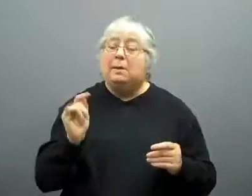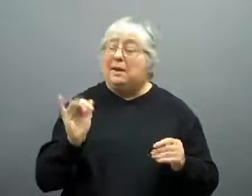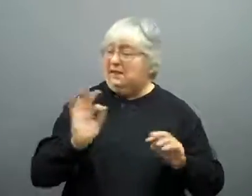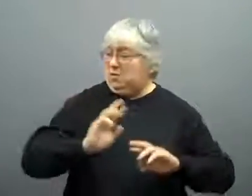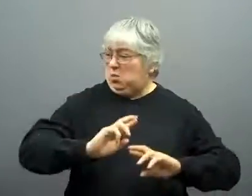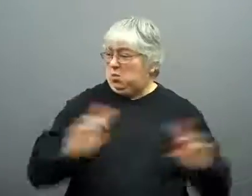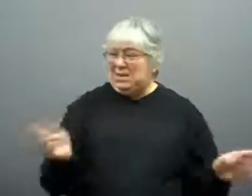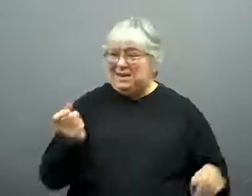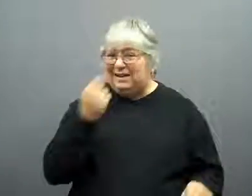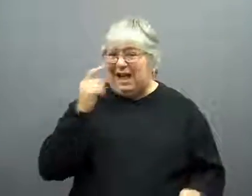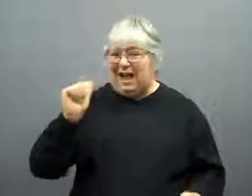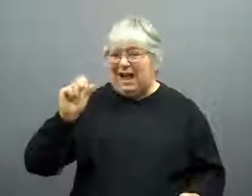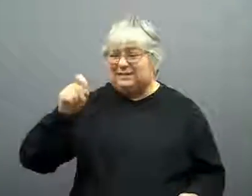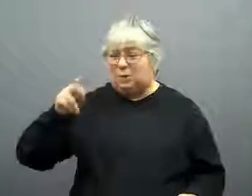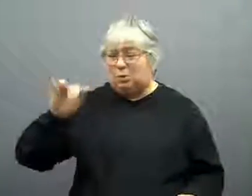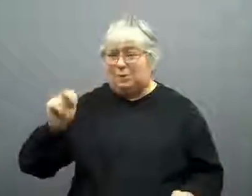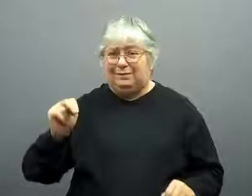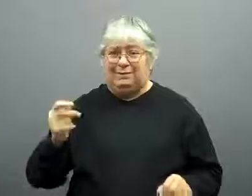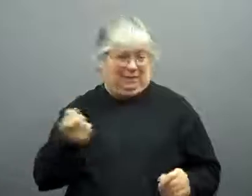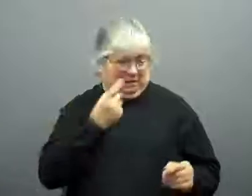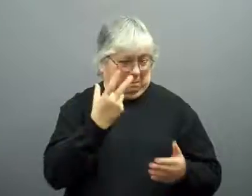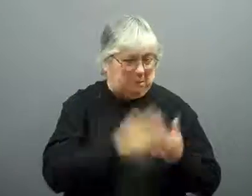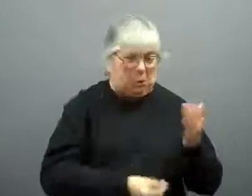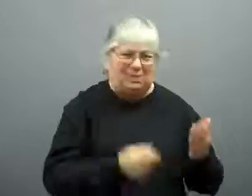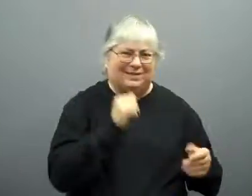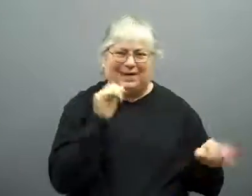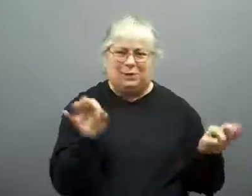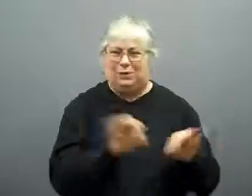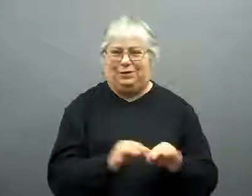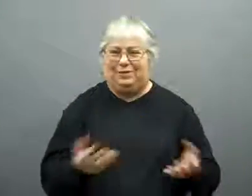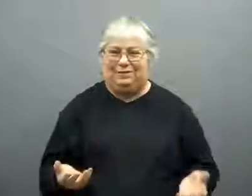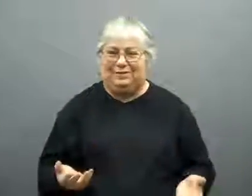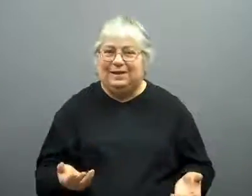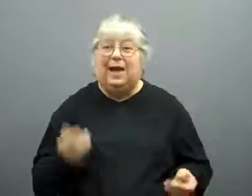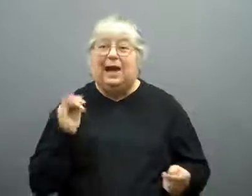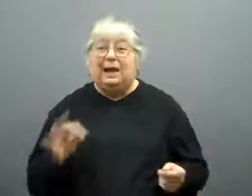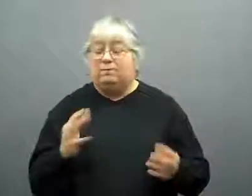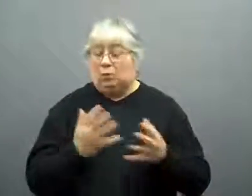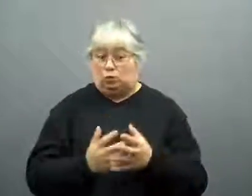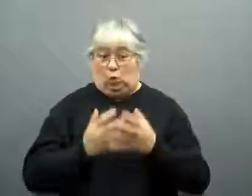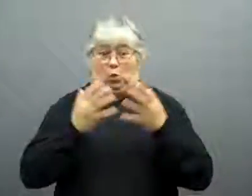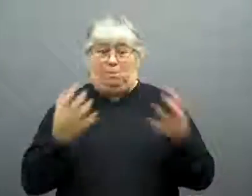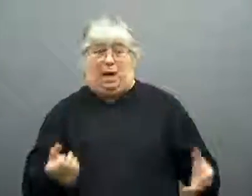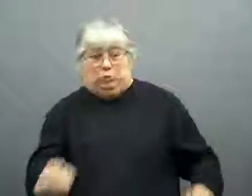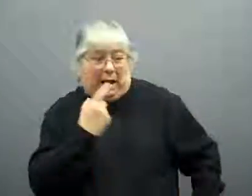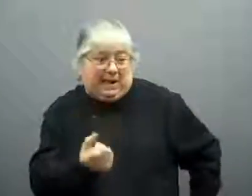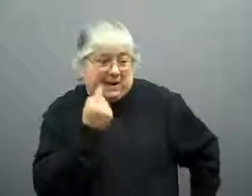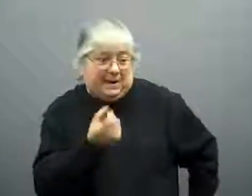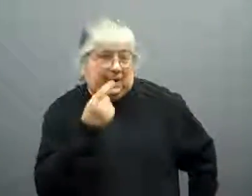But if you already take aspirin, it's not effective to take both.